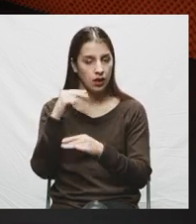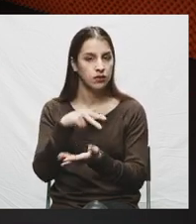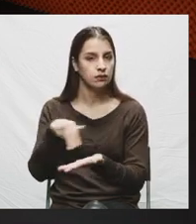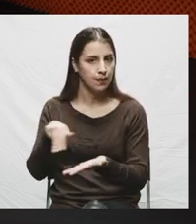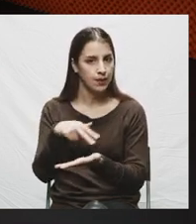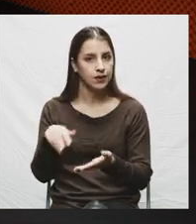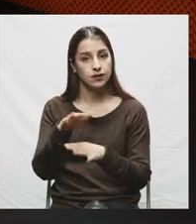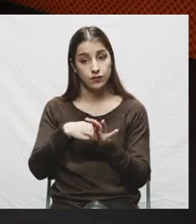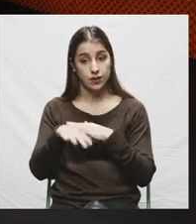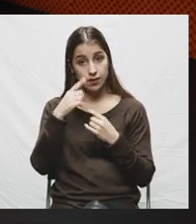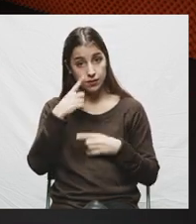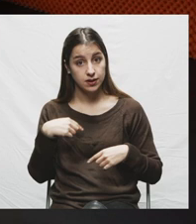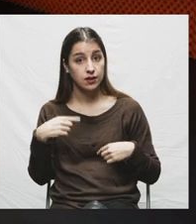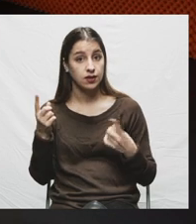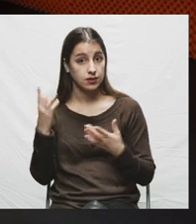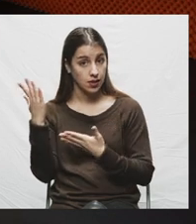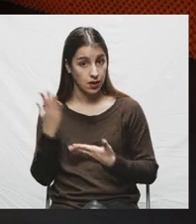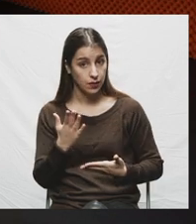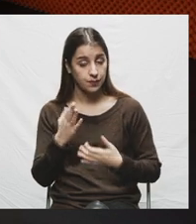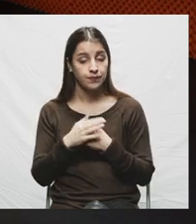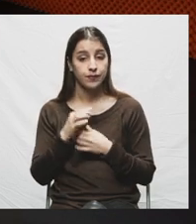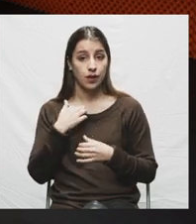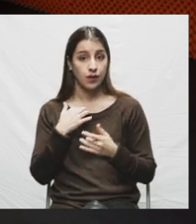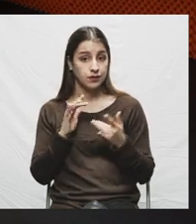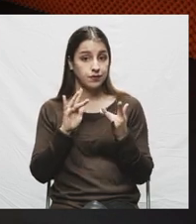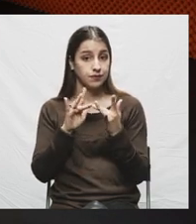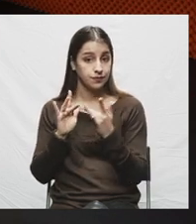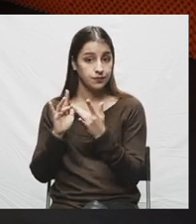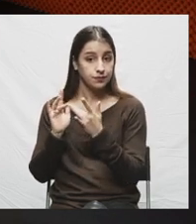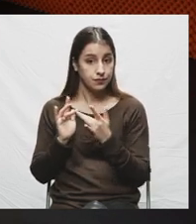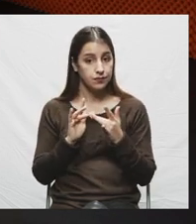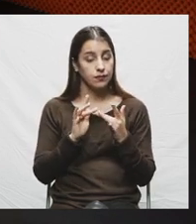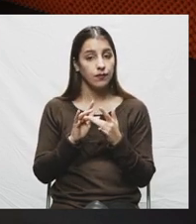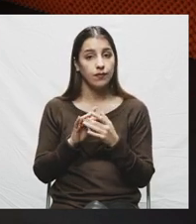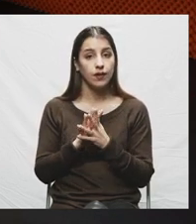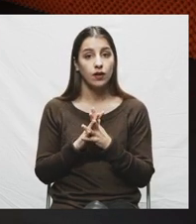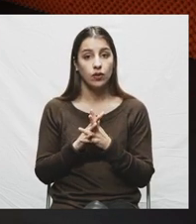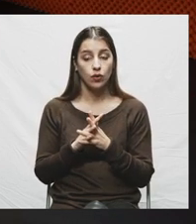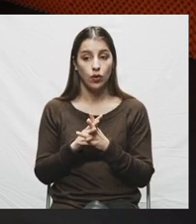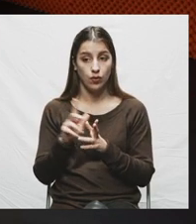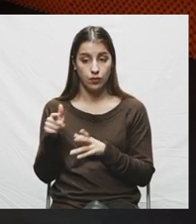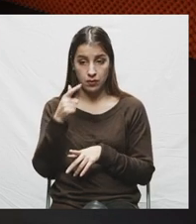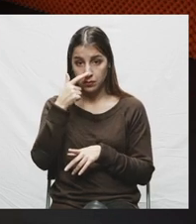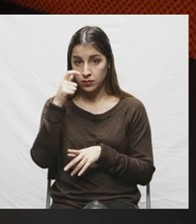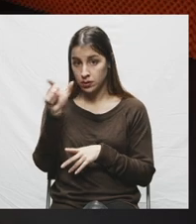and then we did a public presentation of that piece which was when I had direct contact with Merce Cunningham.